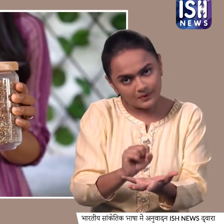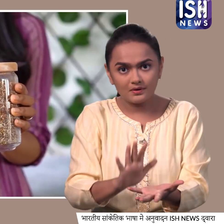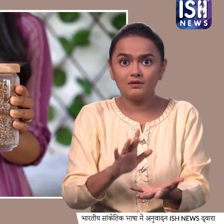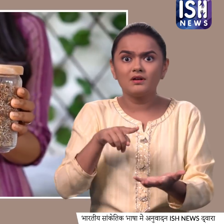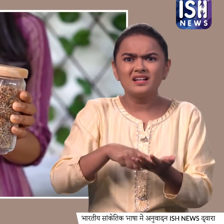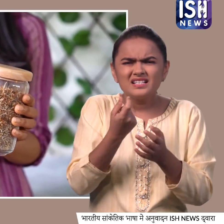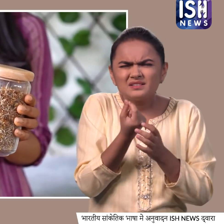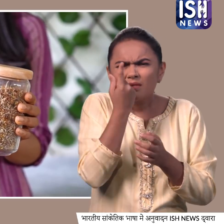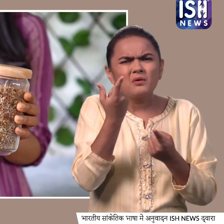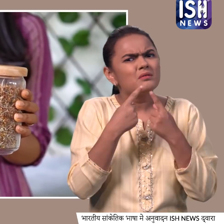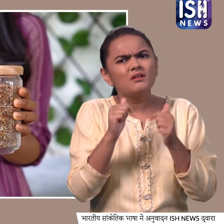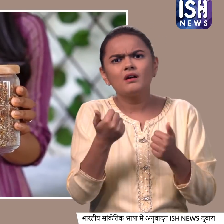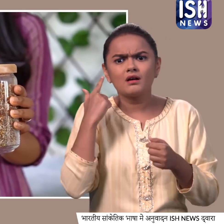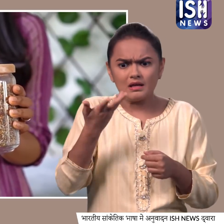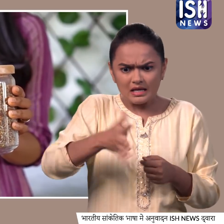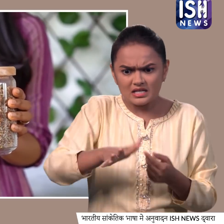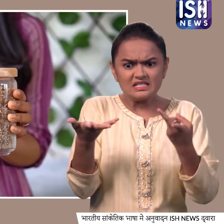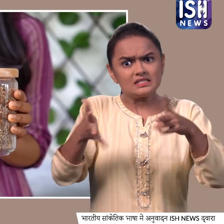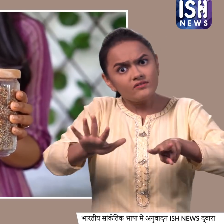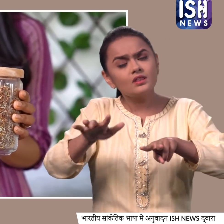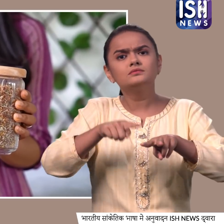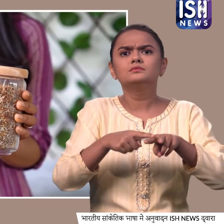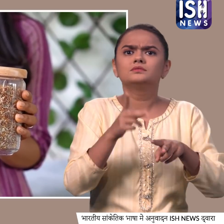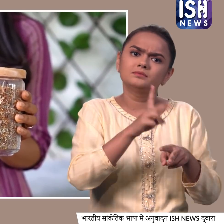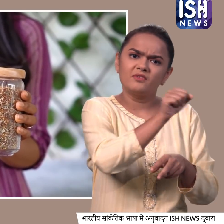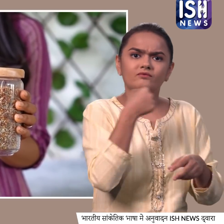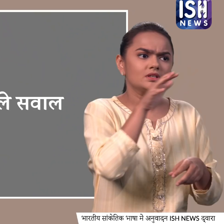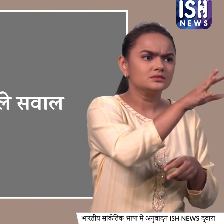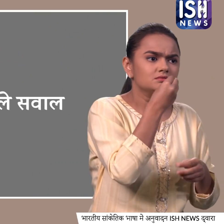These sprouts can easily last for 5-7 days